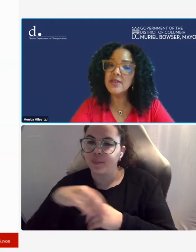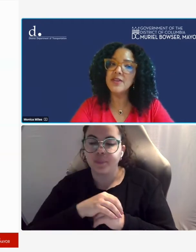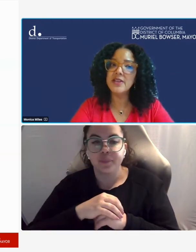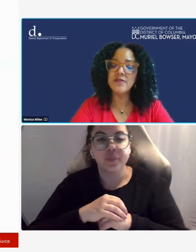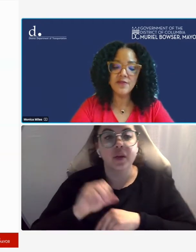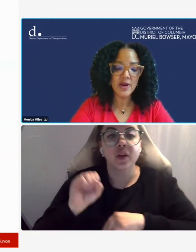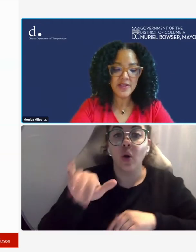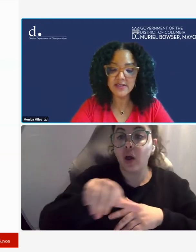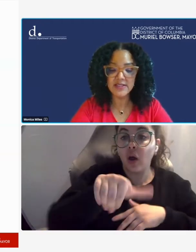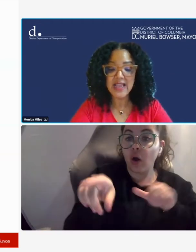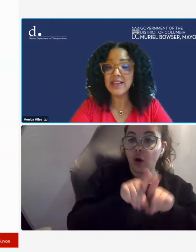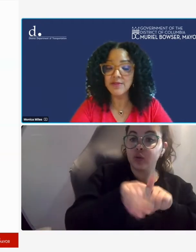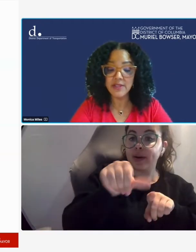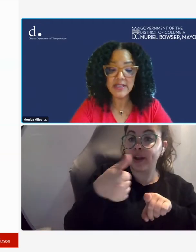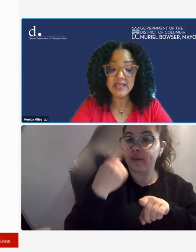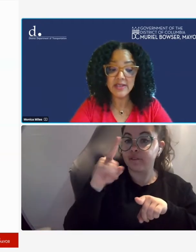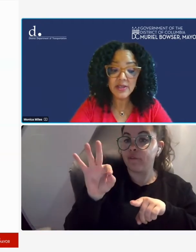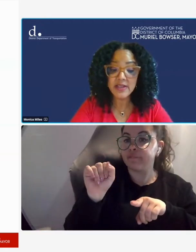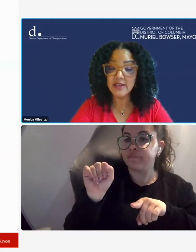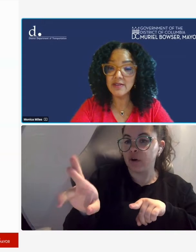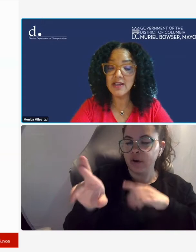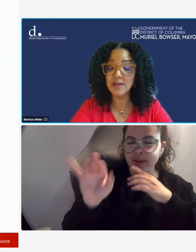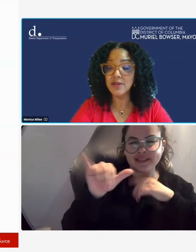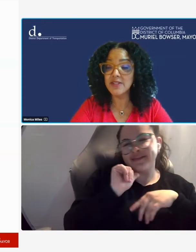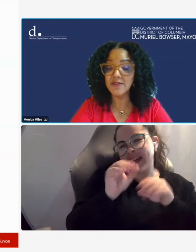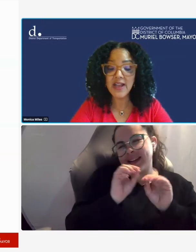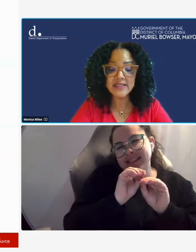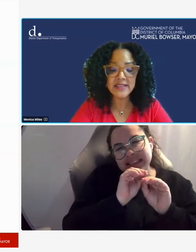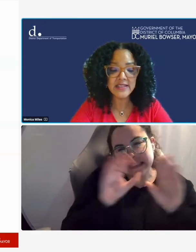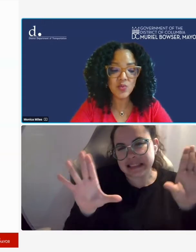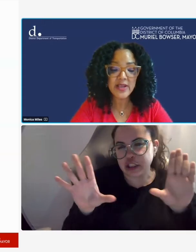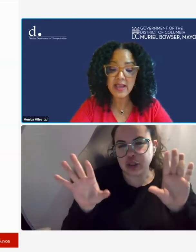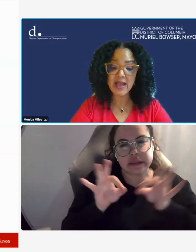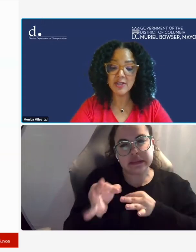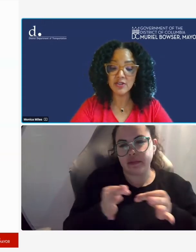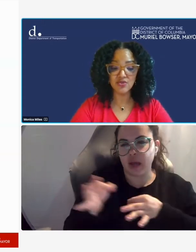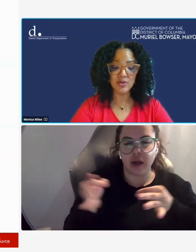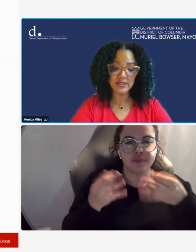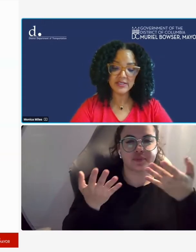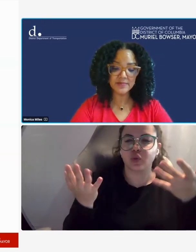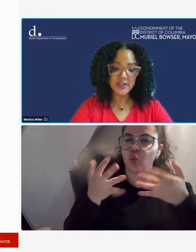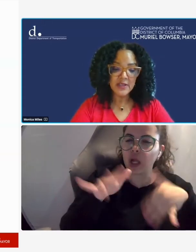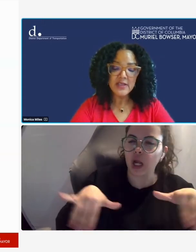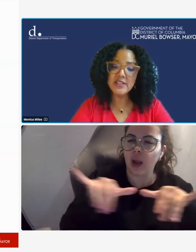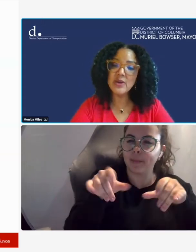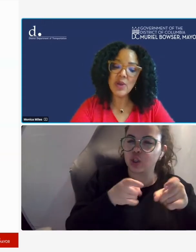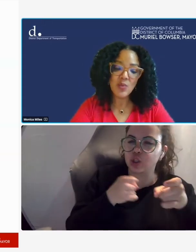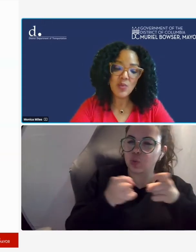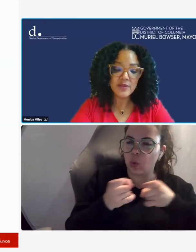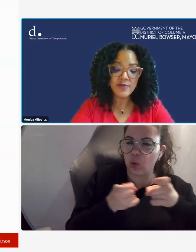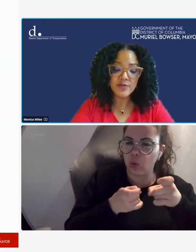in far that it's not really clearly defined is what common control is so i want to define